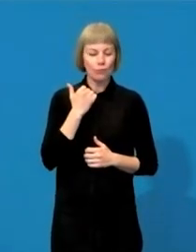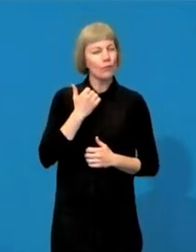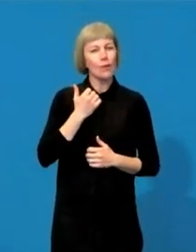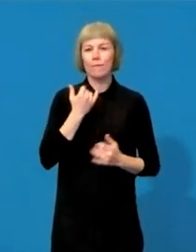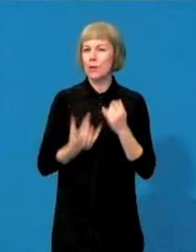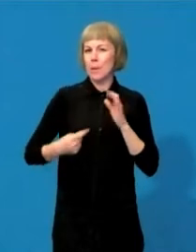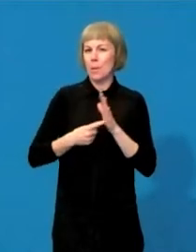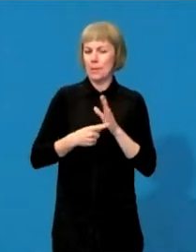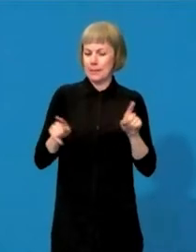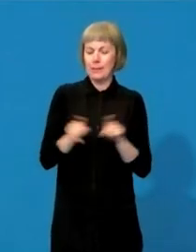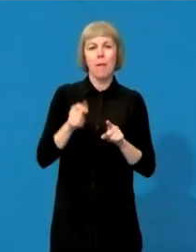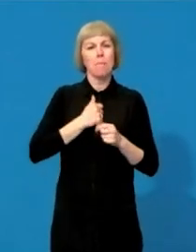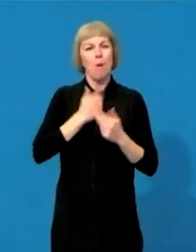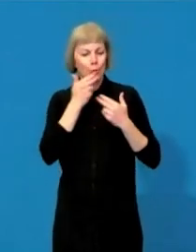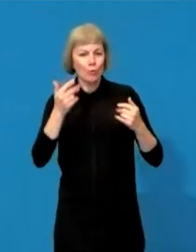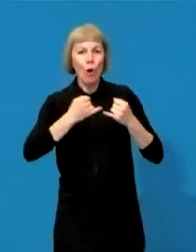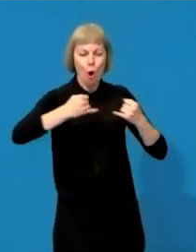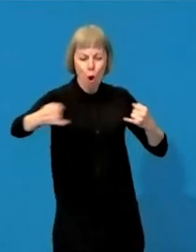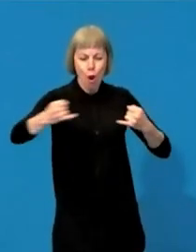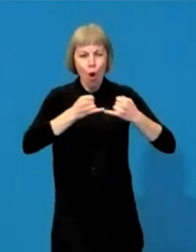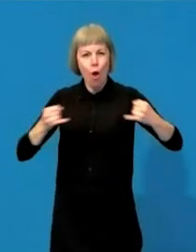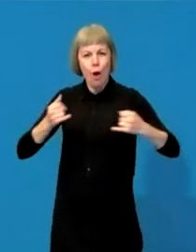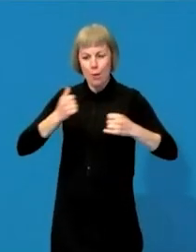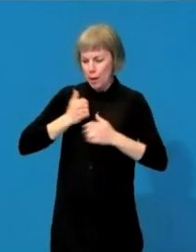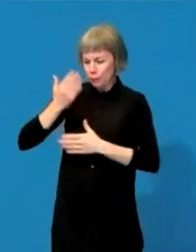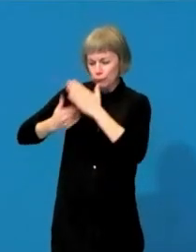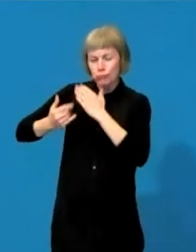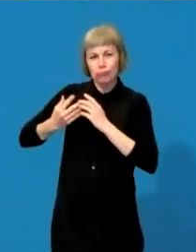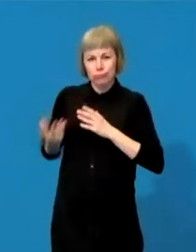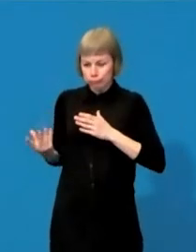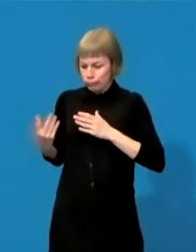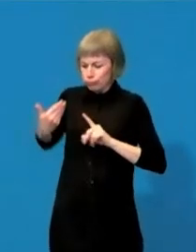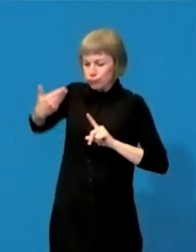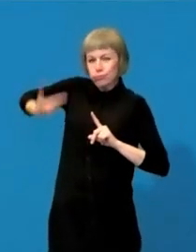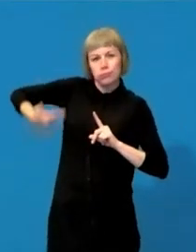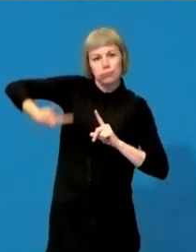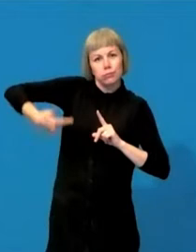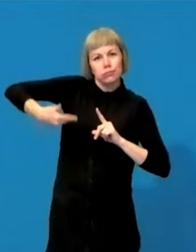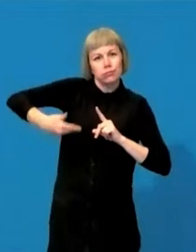and everything else that we got to carry through Australia, all us blackfellas.